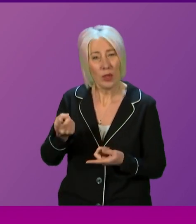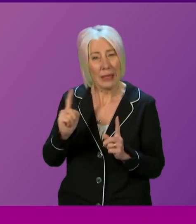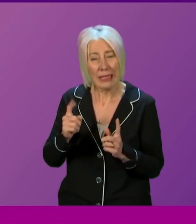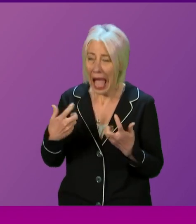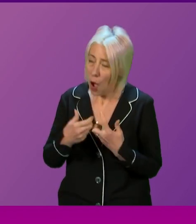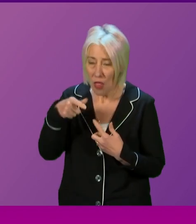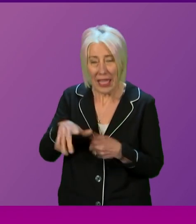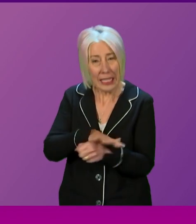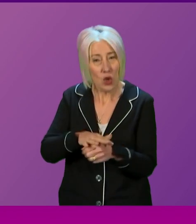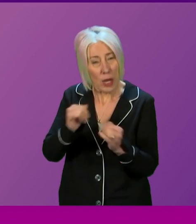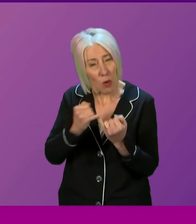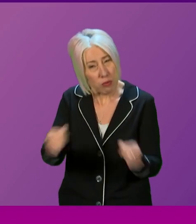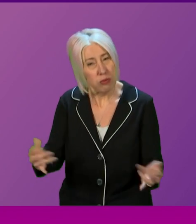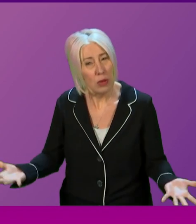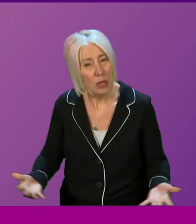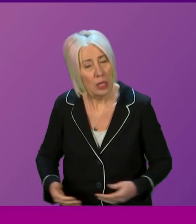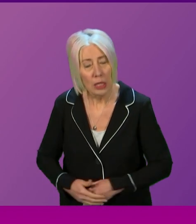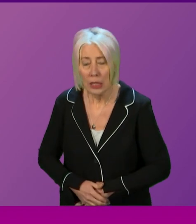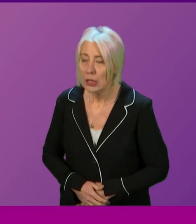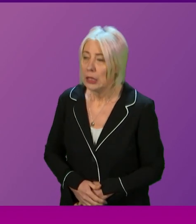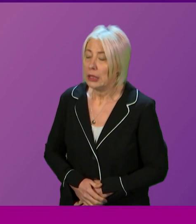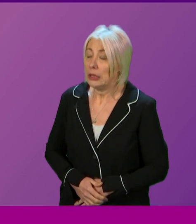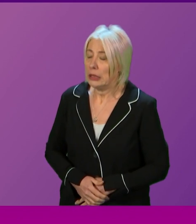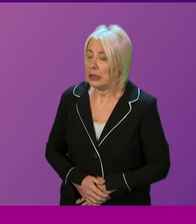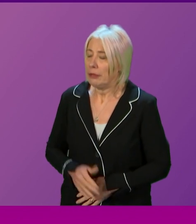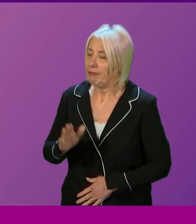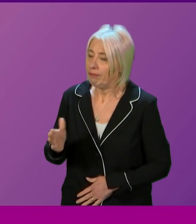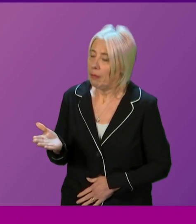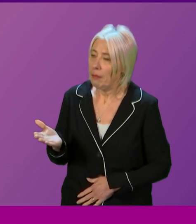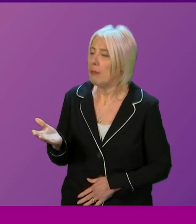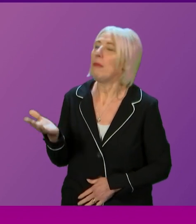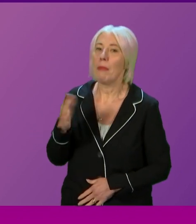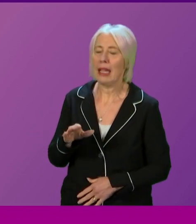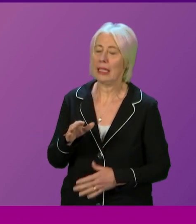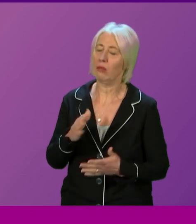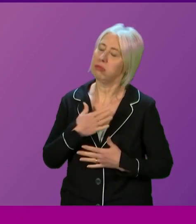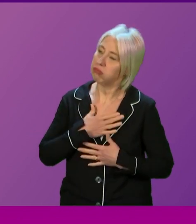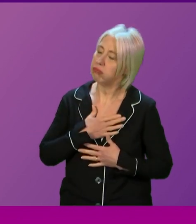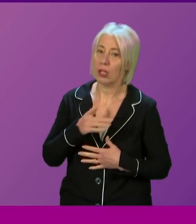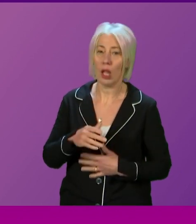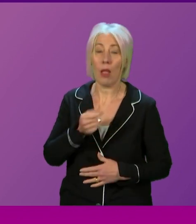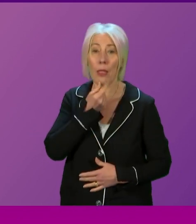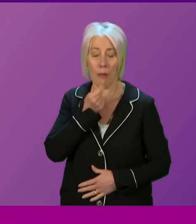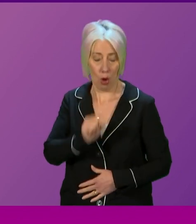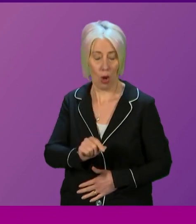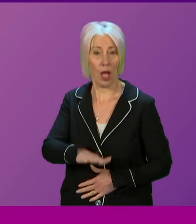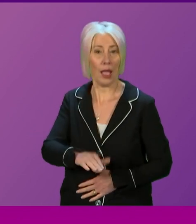Before I come on to the general issue, I will say that, obviously, Charlie’s experience is not acceptable.